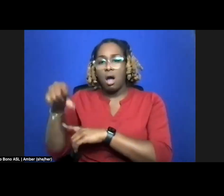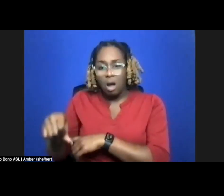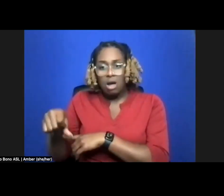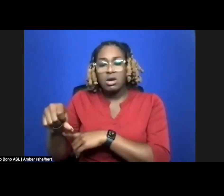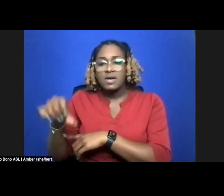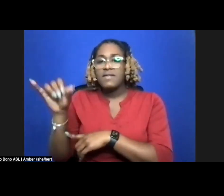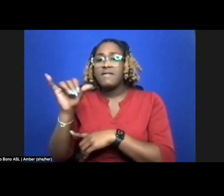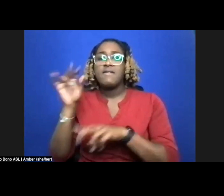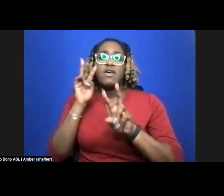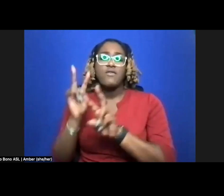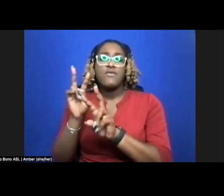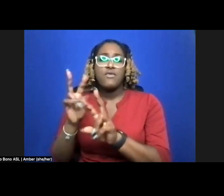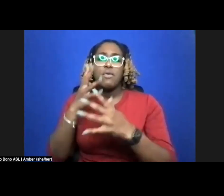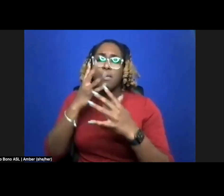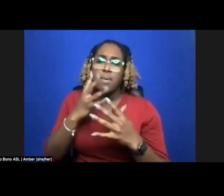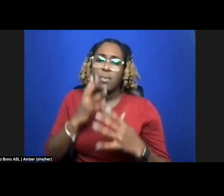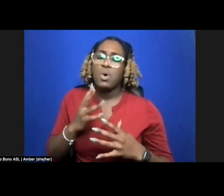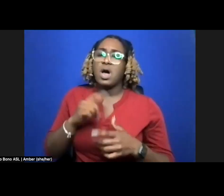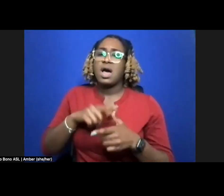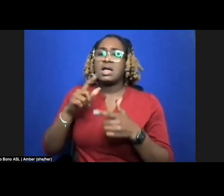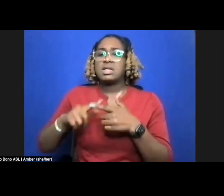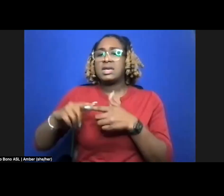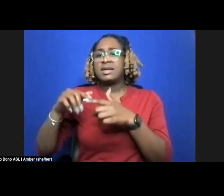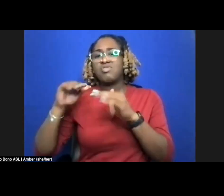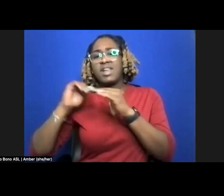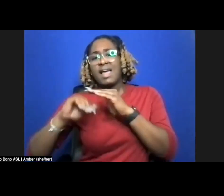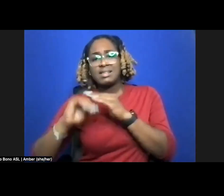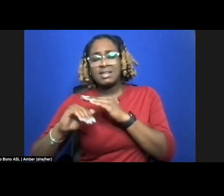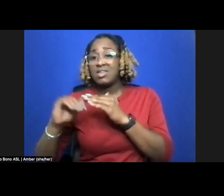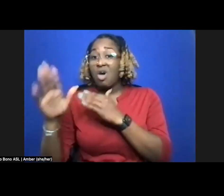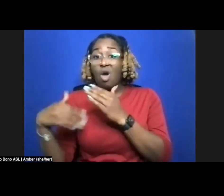an assembly line aggravating access. all that rust corroding our good sense.